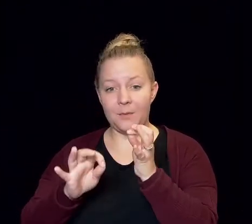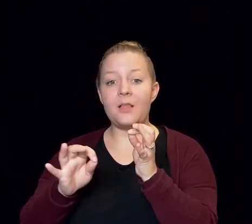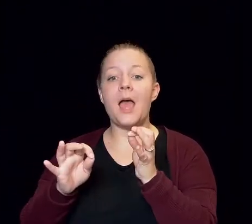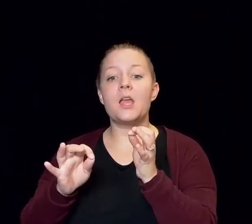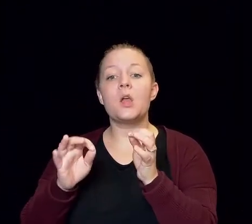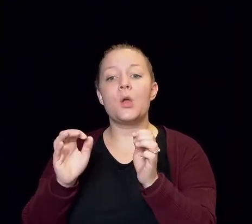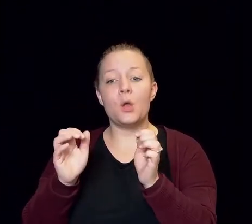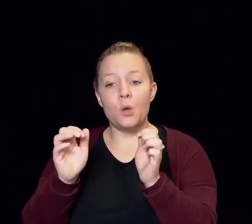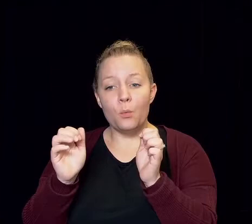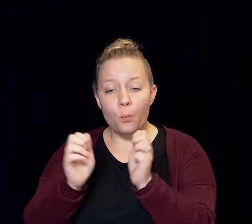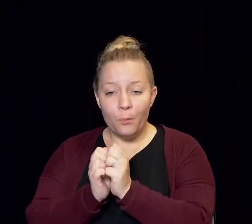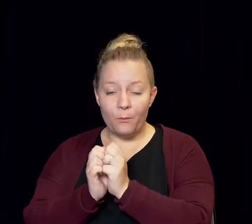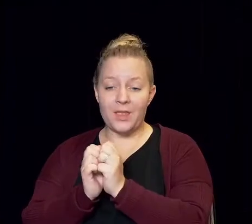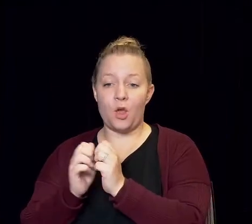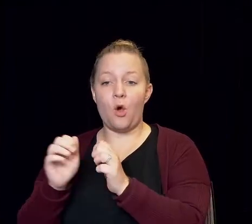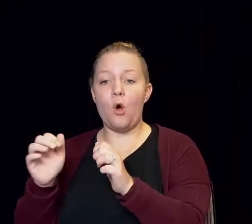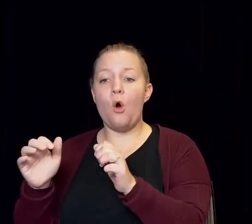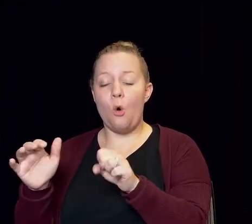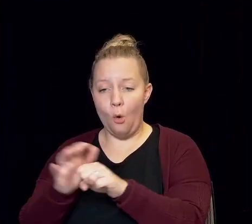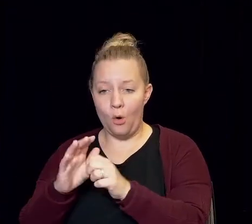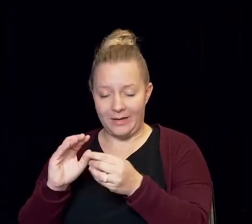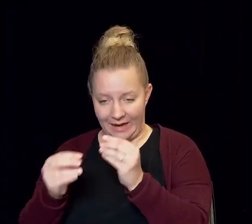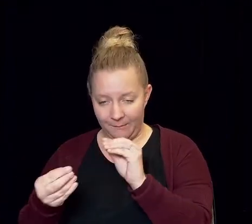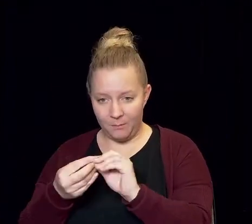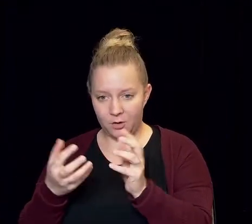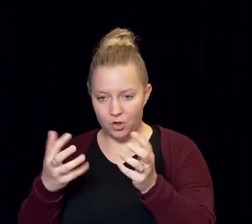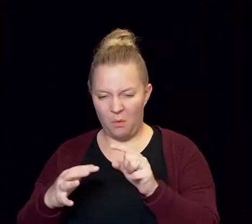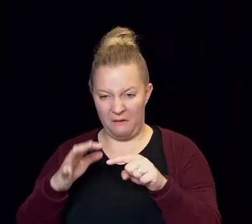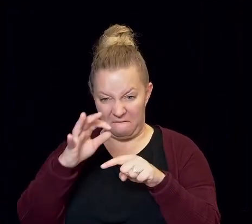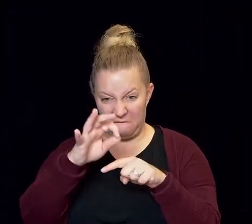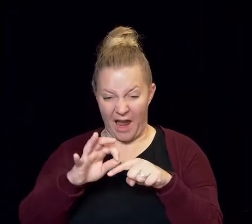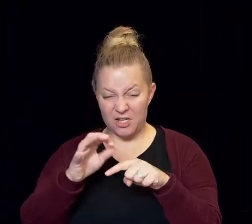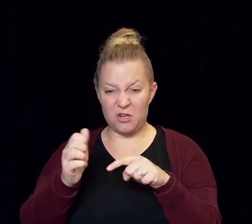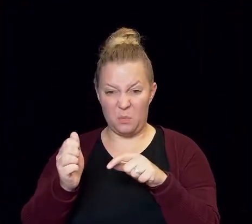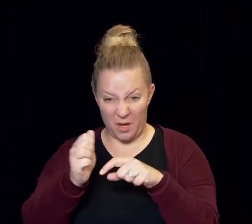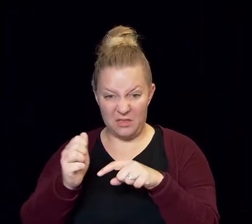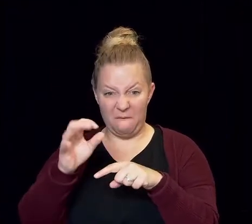not want to have a fraction inside of a fraction anymore. So, one thing you should already know